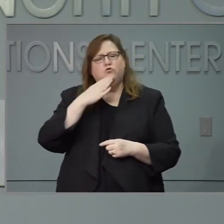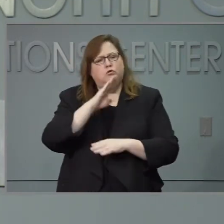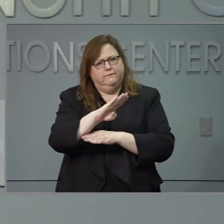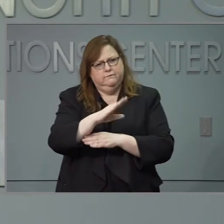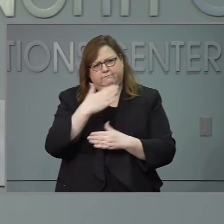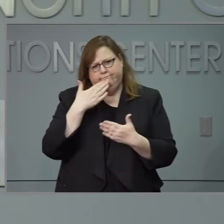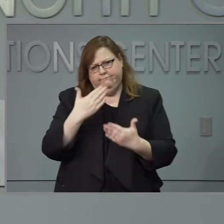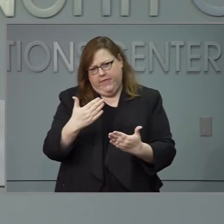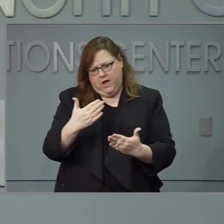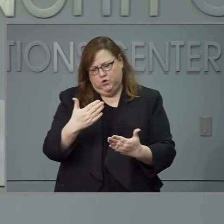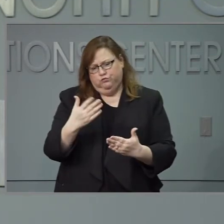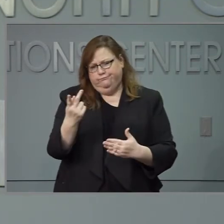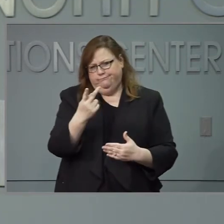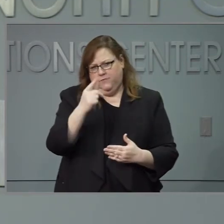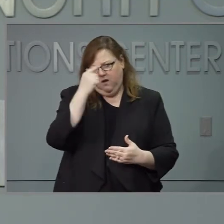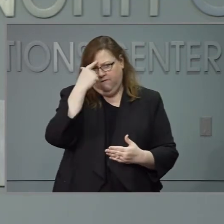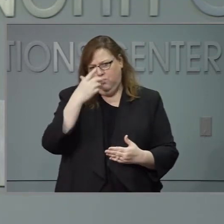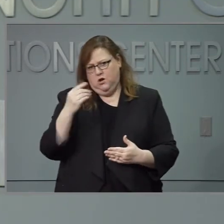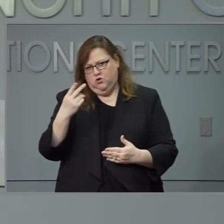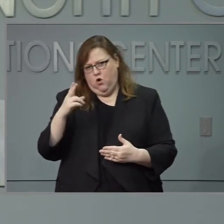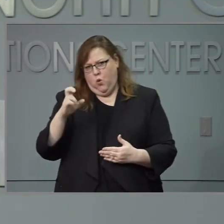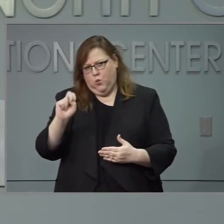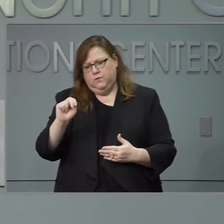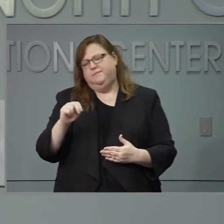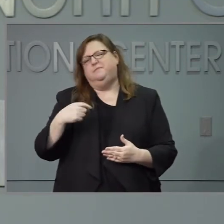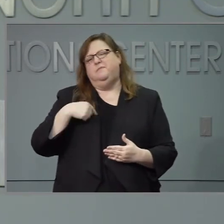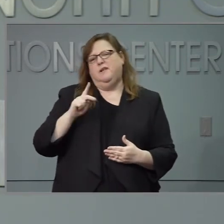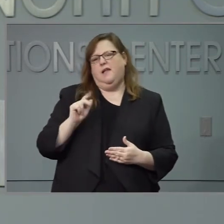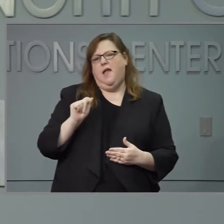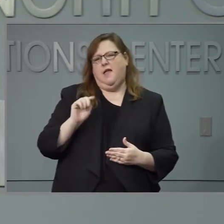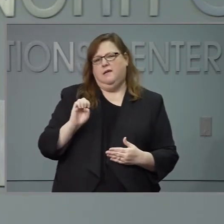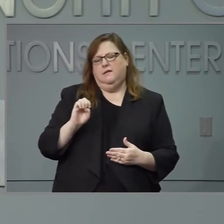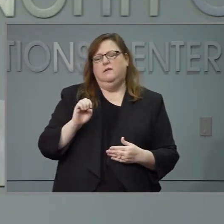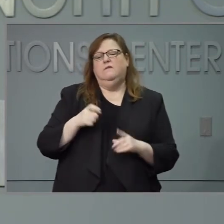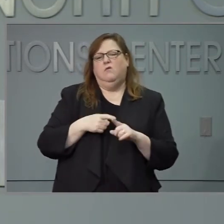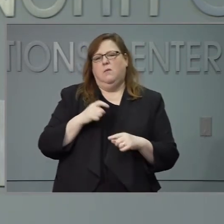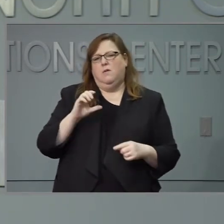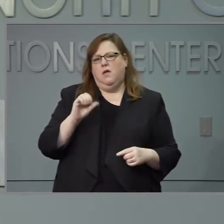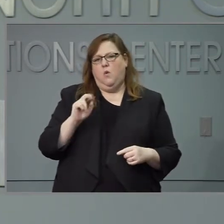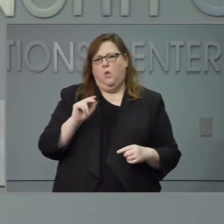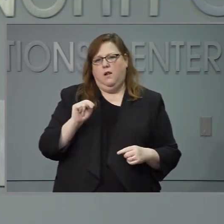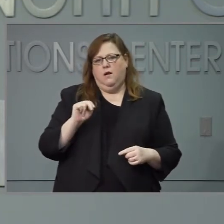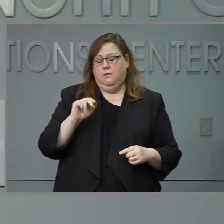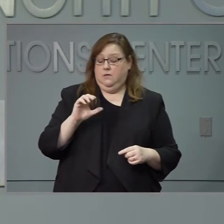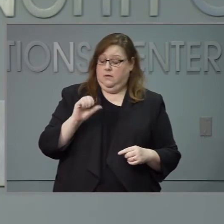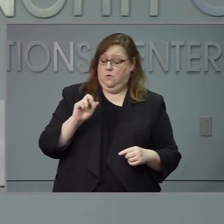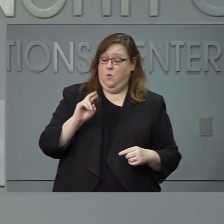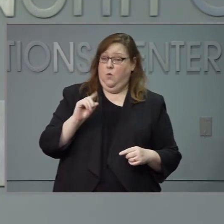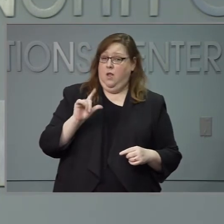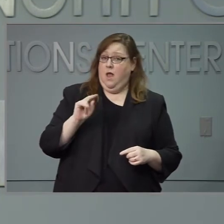EN MEDIO DE ESTA PANDEMIA AQUÍ APRENDAN, QUE VAYAN A LAS